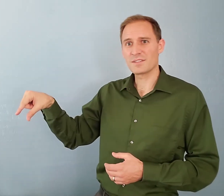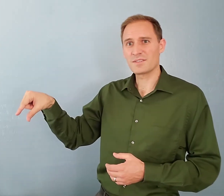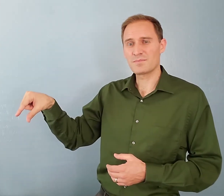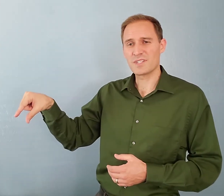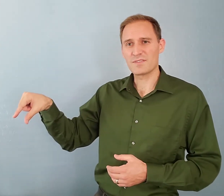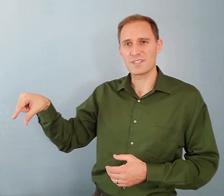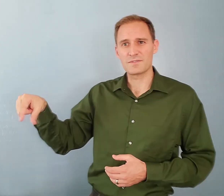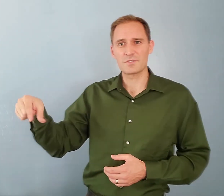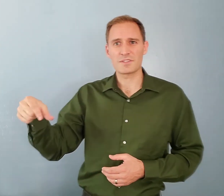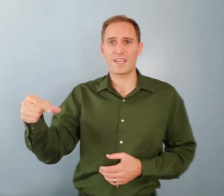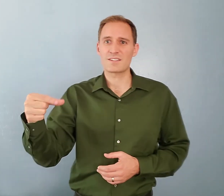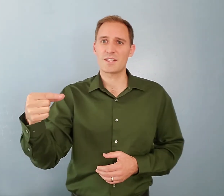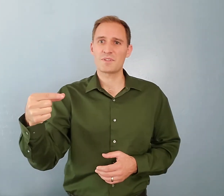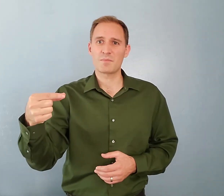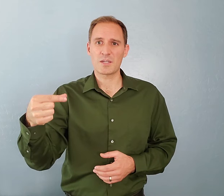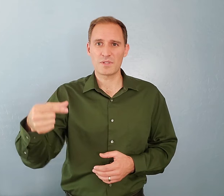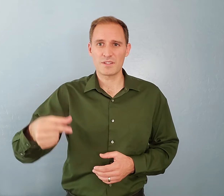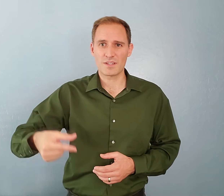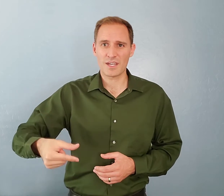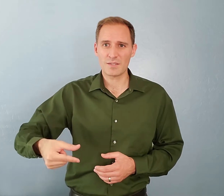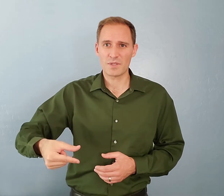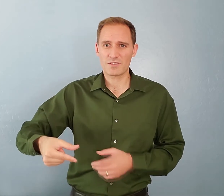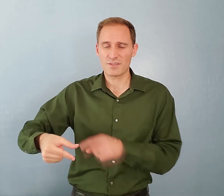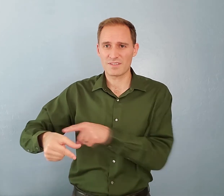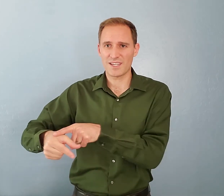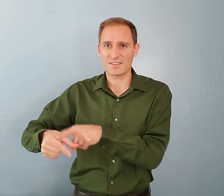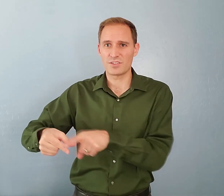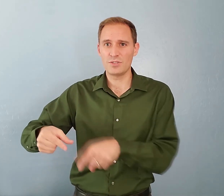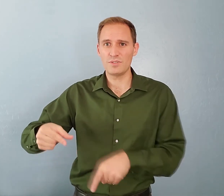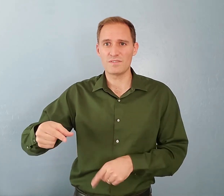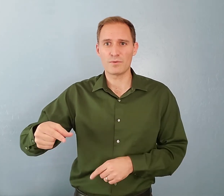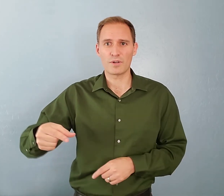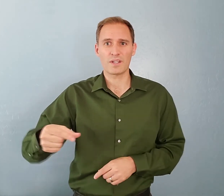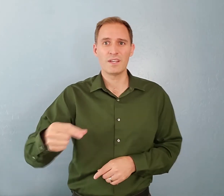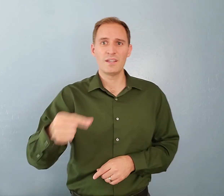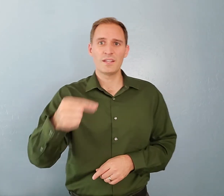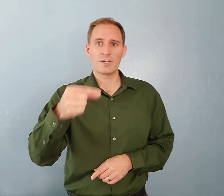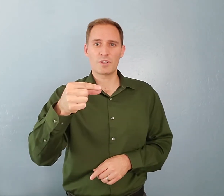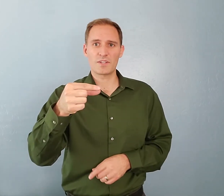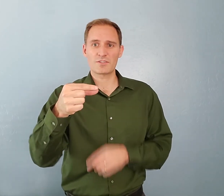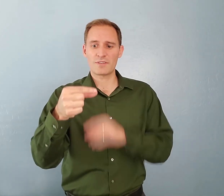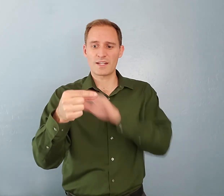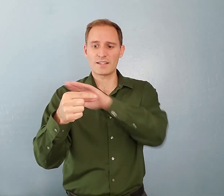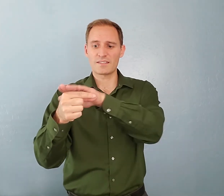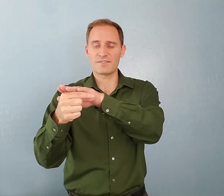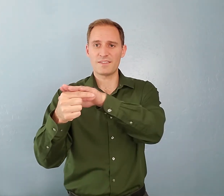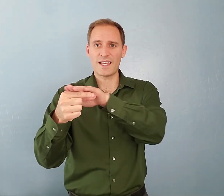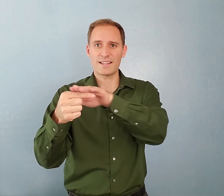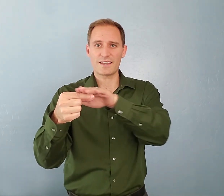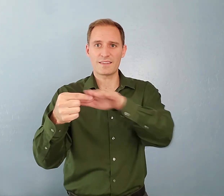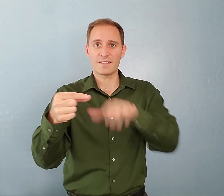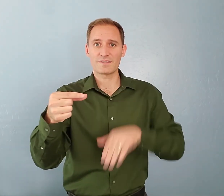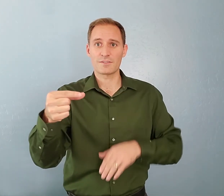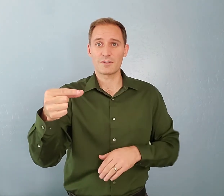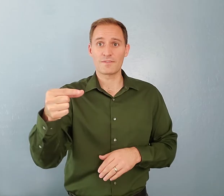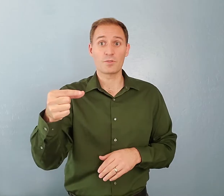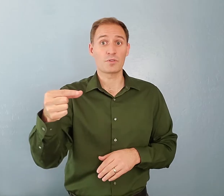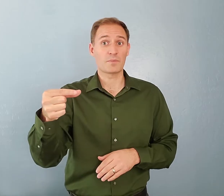bit of a difficult handshape to make but you can kind of picture this as a tuning fork and you want to make sure that it lays flat like this so if you were to